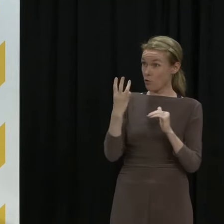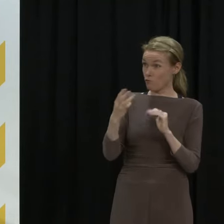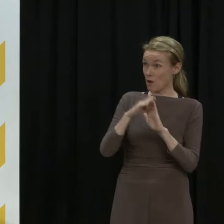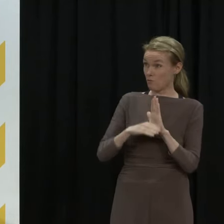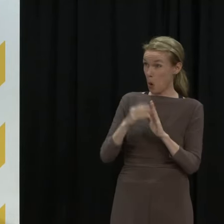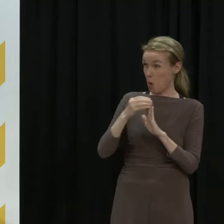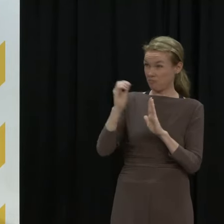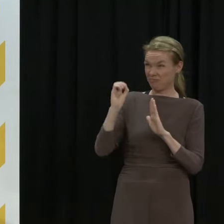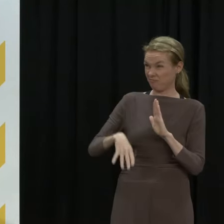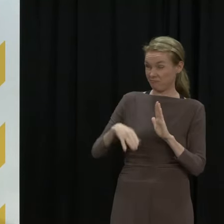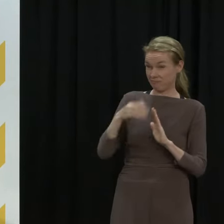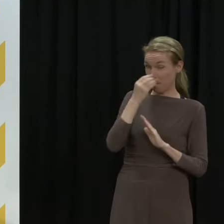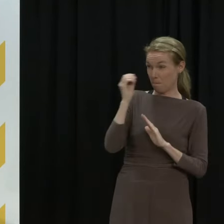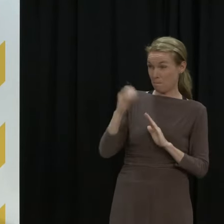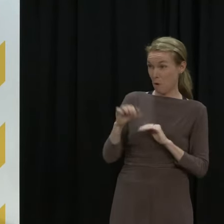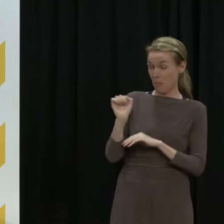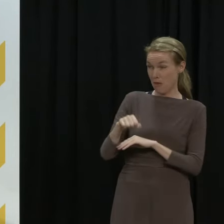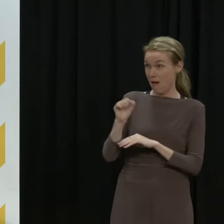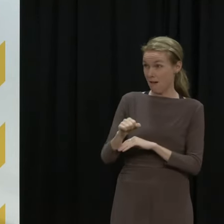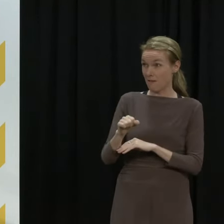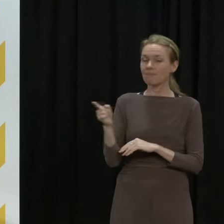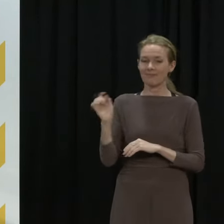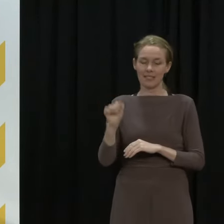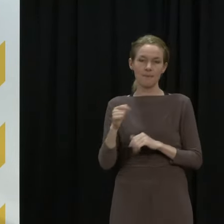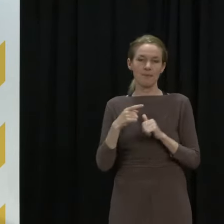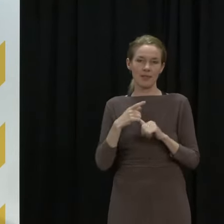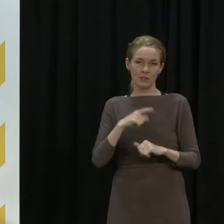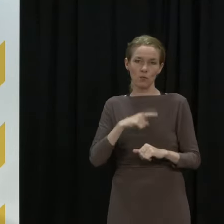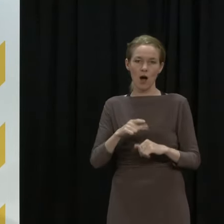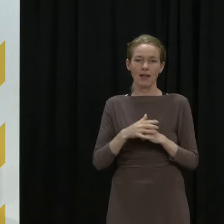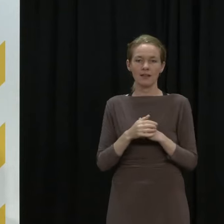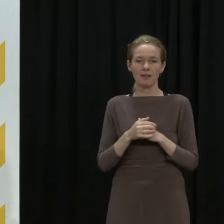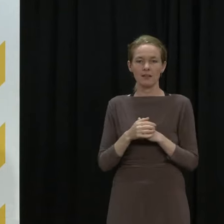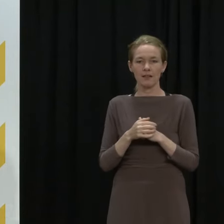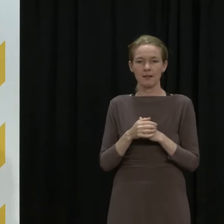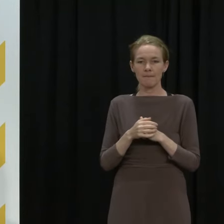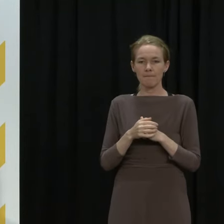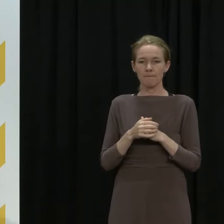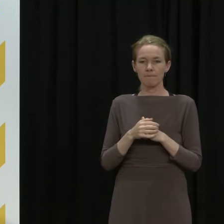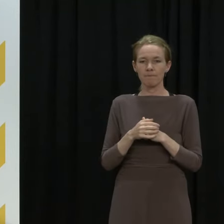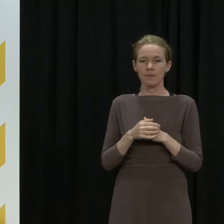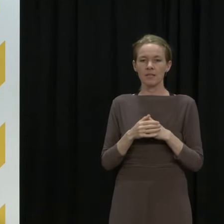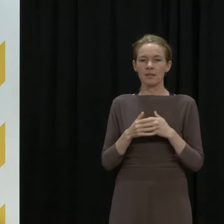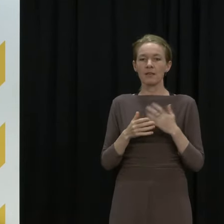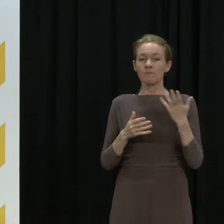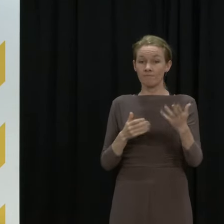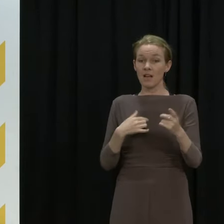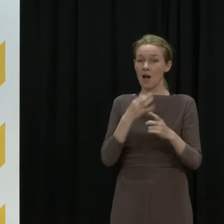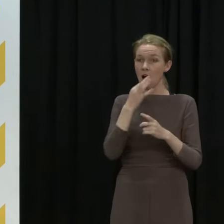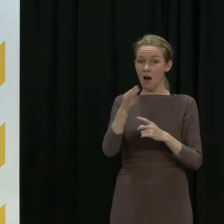following all the rules.